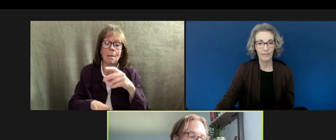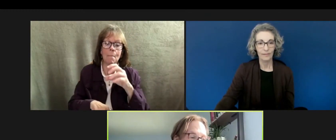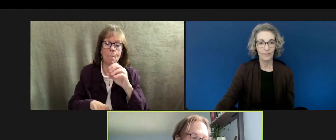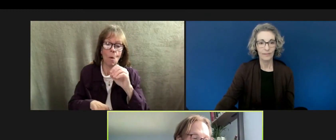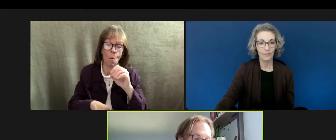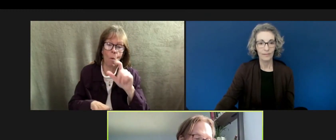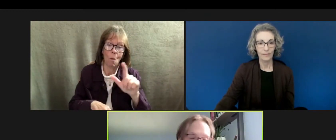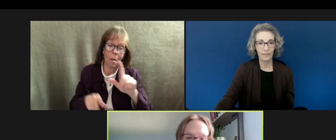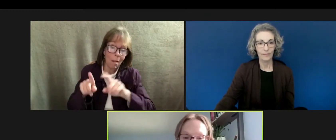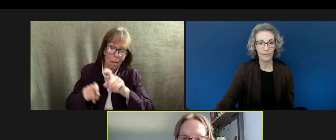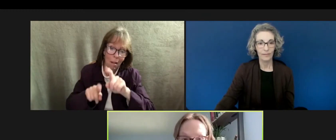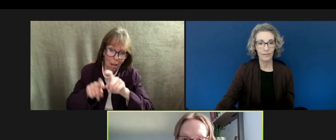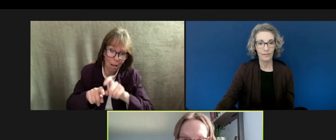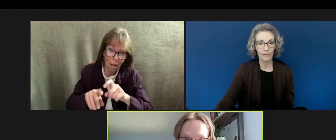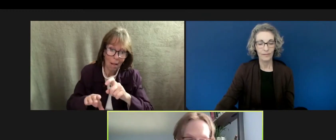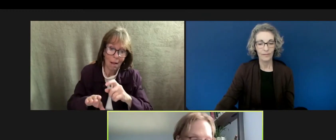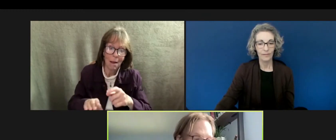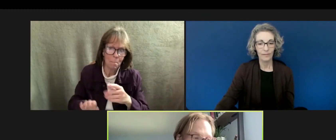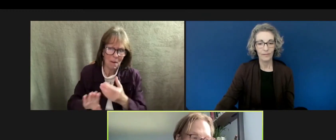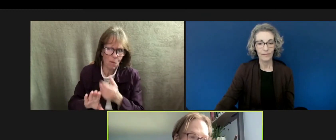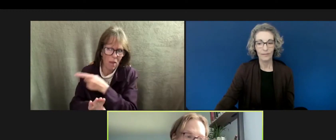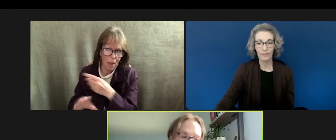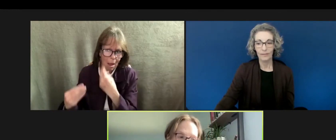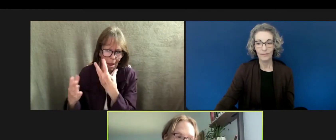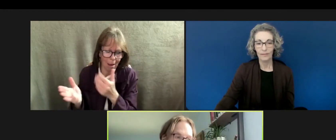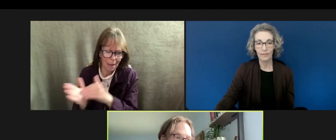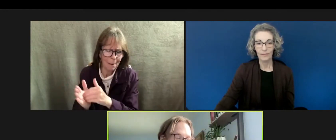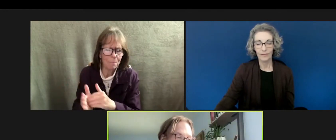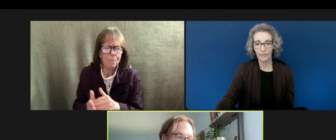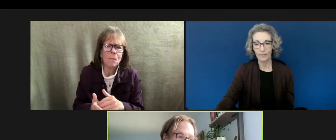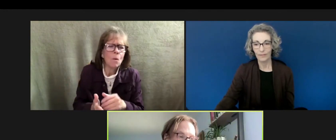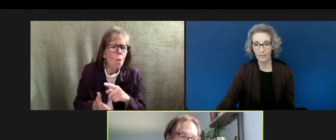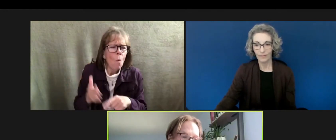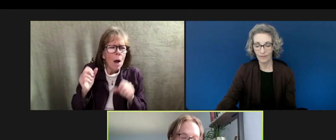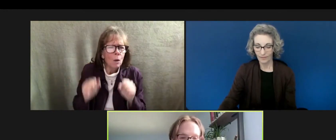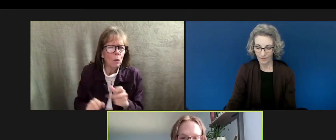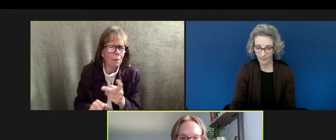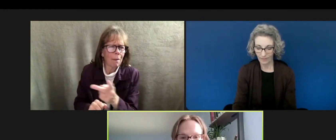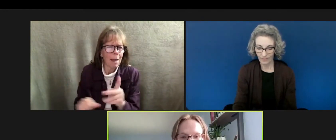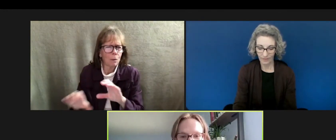What could the residents have done differently in this situation?